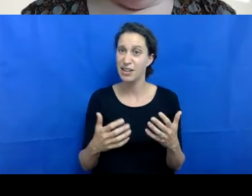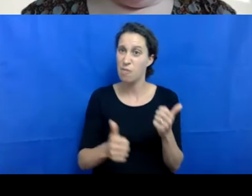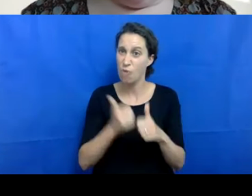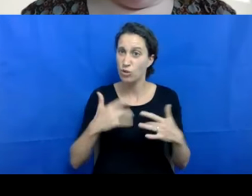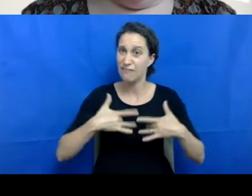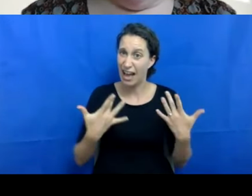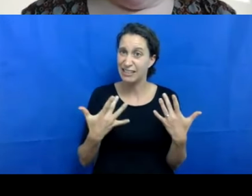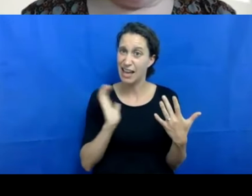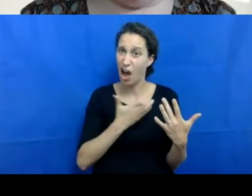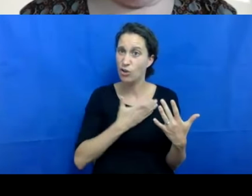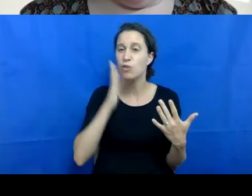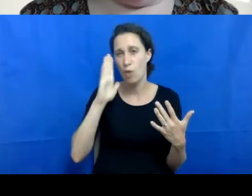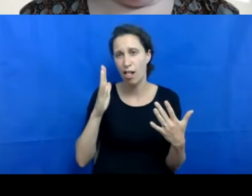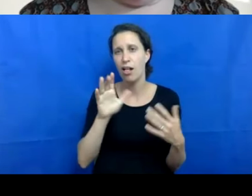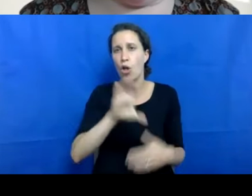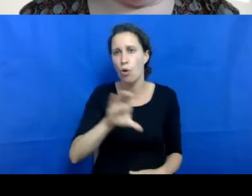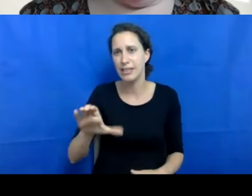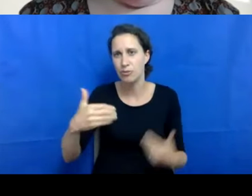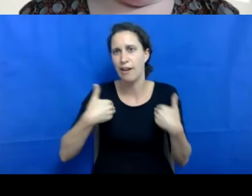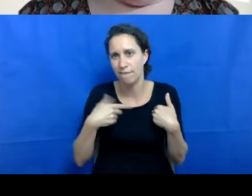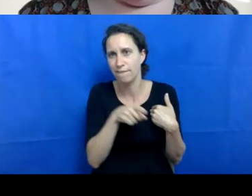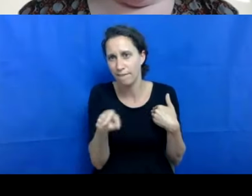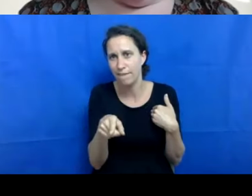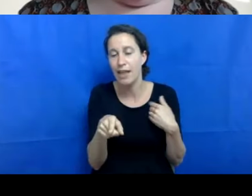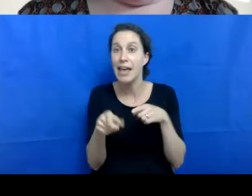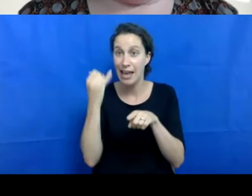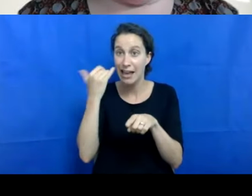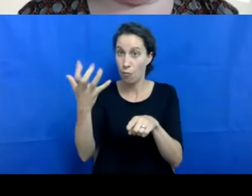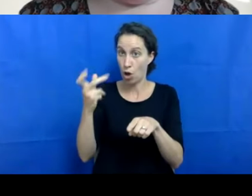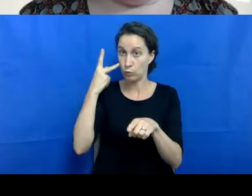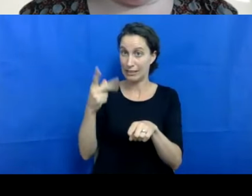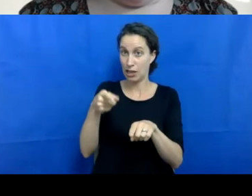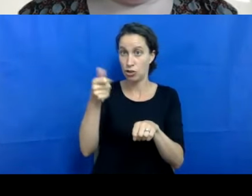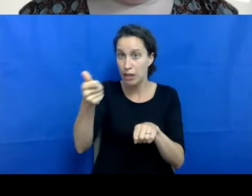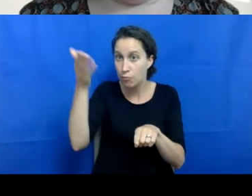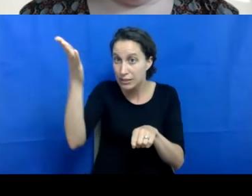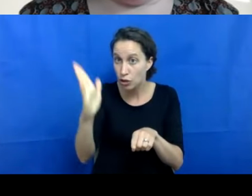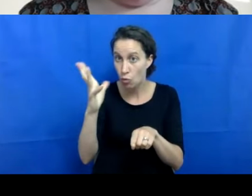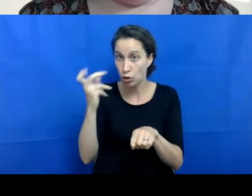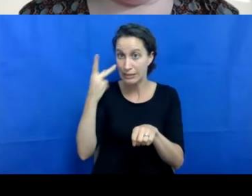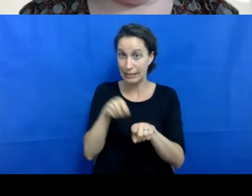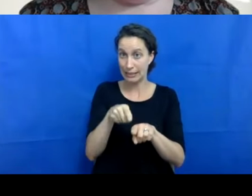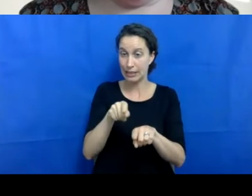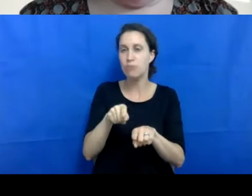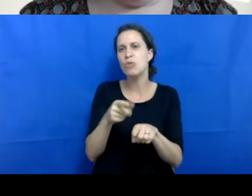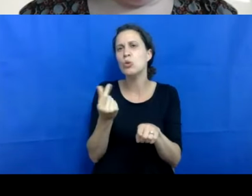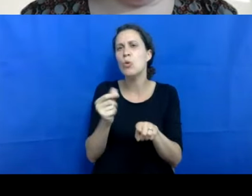If you would like to see the captions as the presenter, simply select closed captions and then show subtitle.